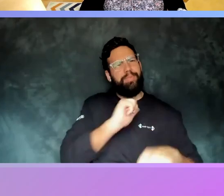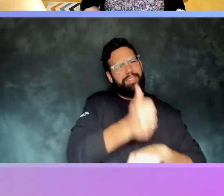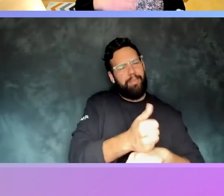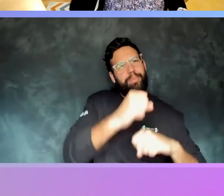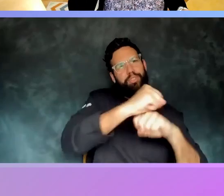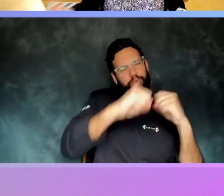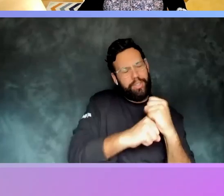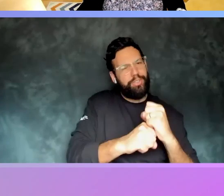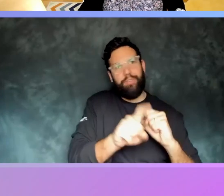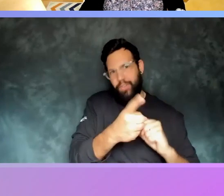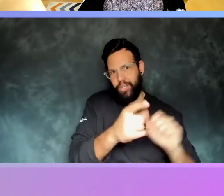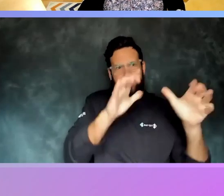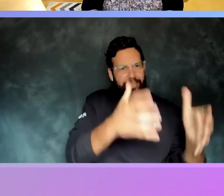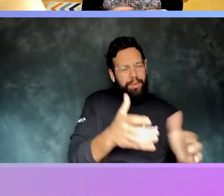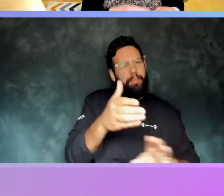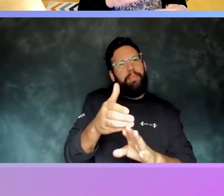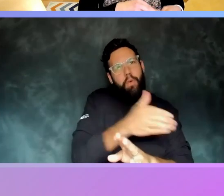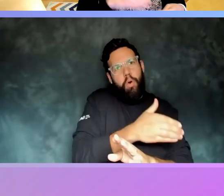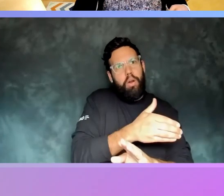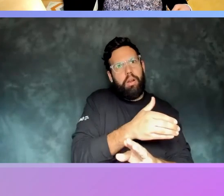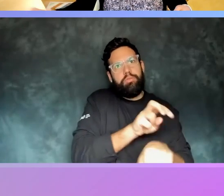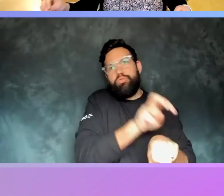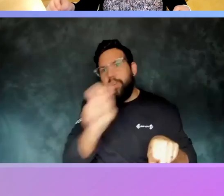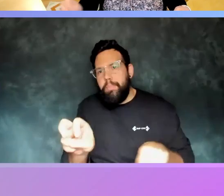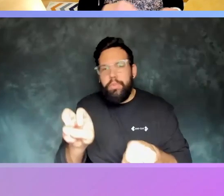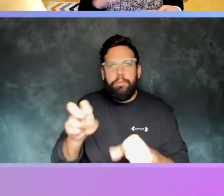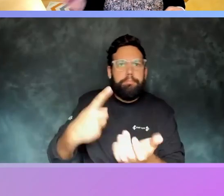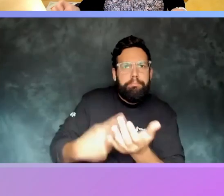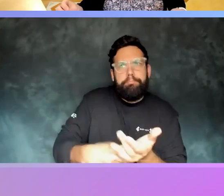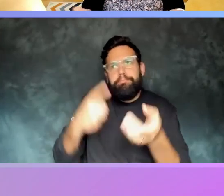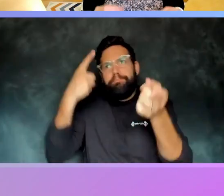this design Comp and we say how many settings are on this page, what are the